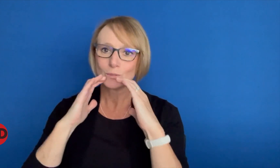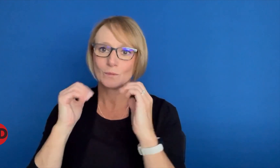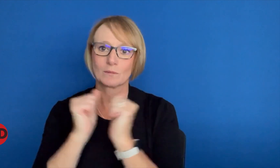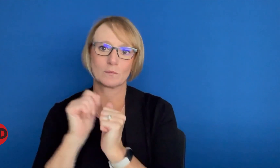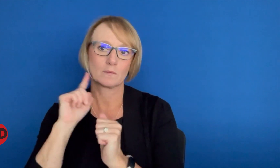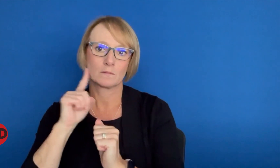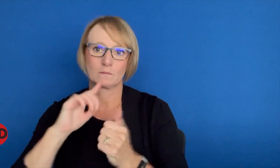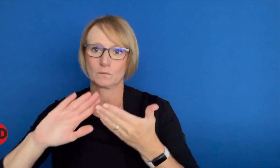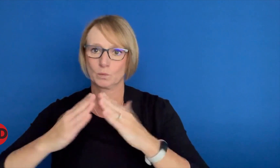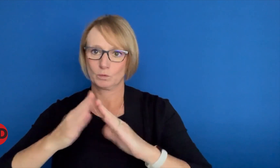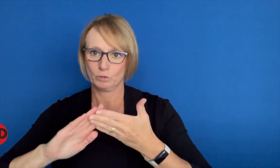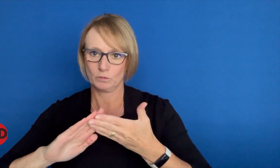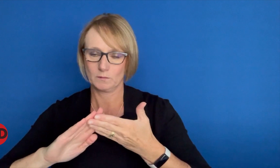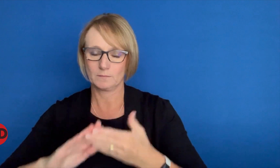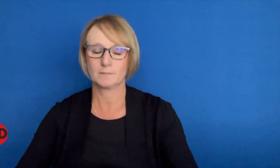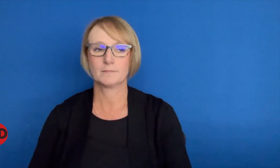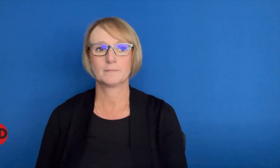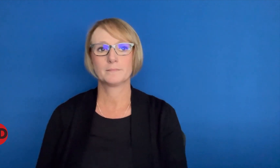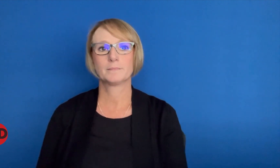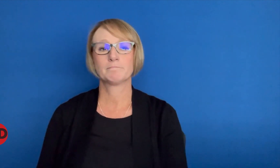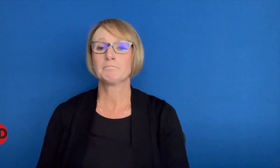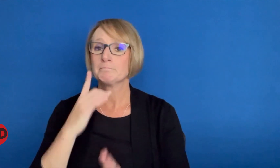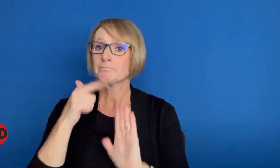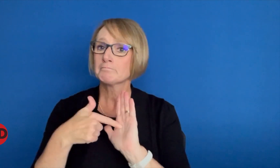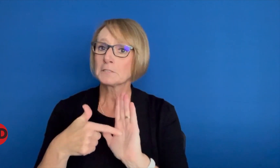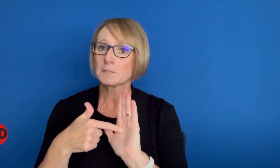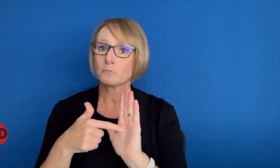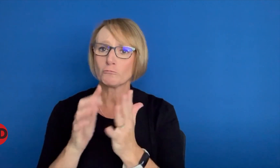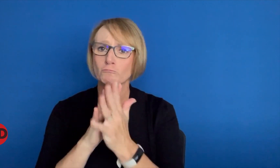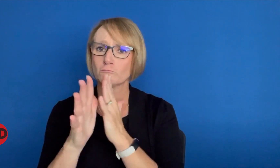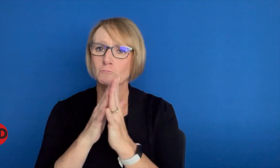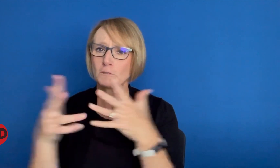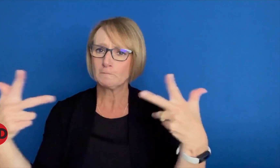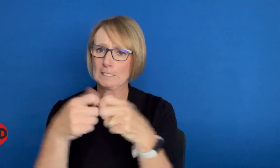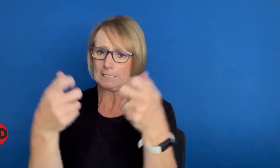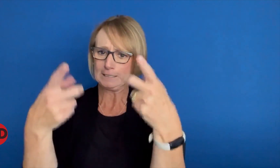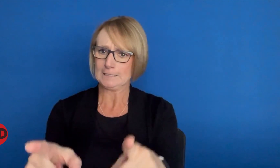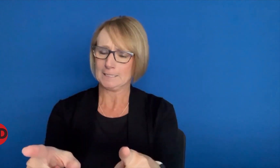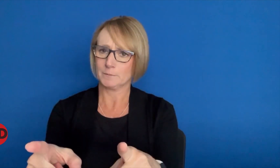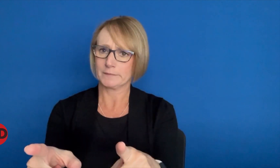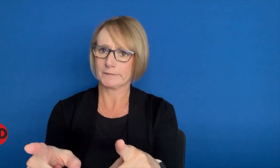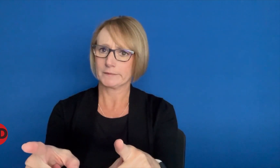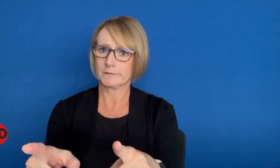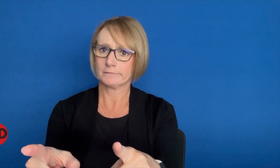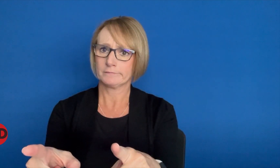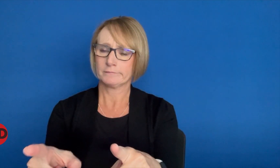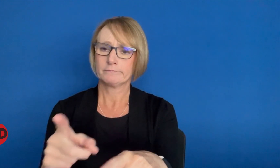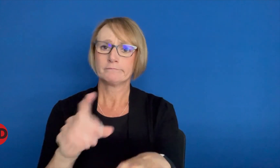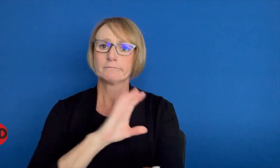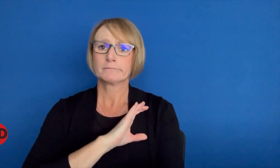who are Deaf and hard of hearing. When police is called to the scene